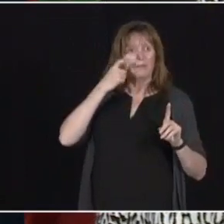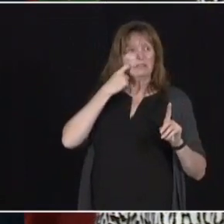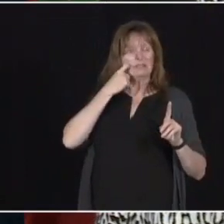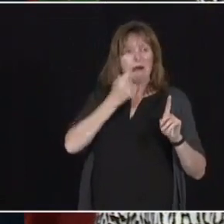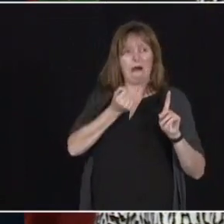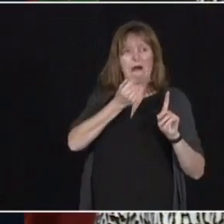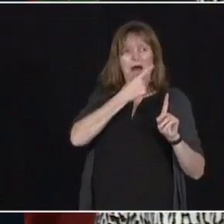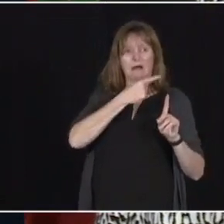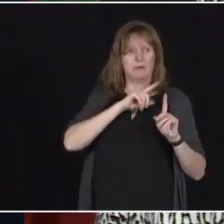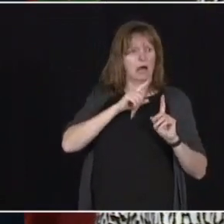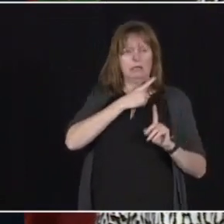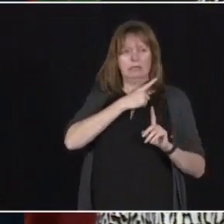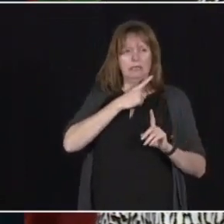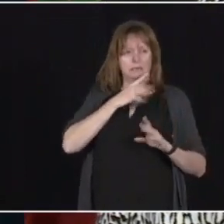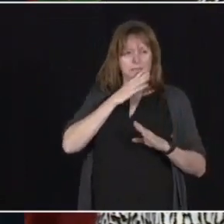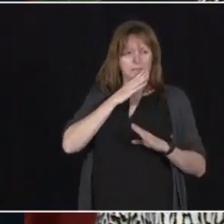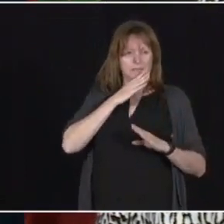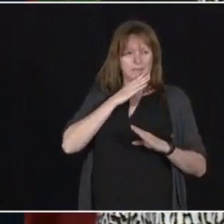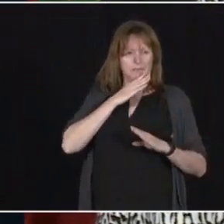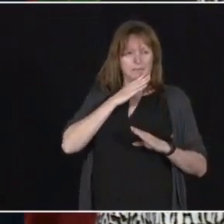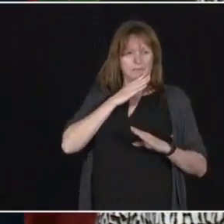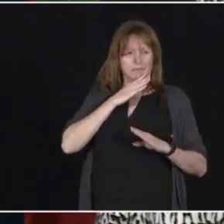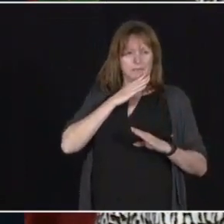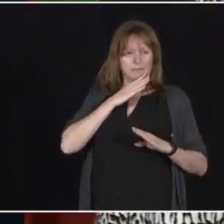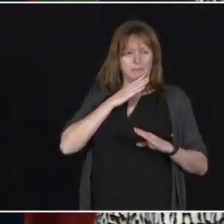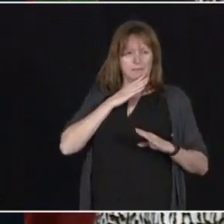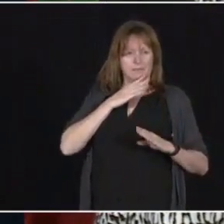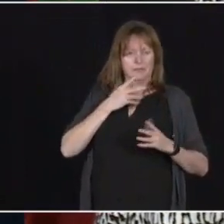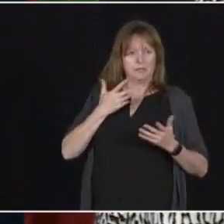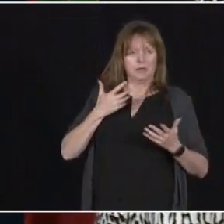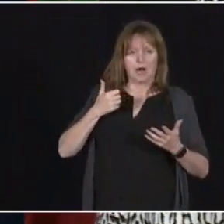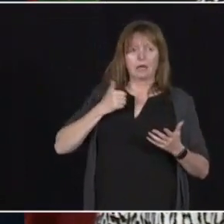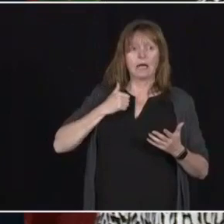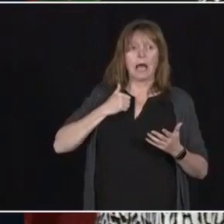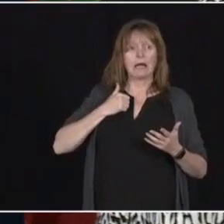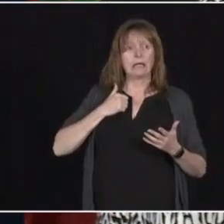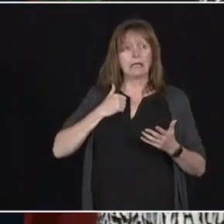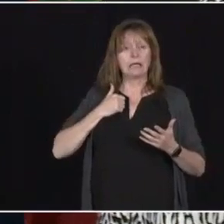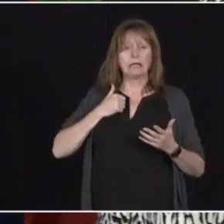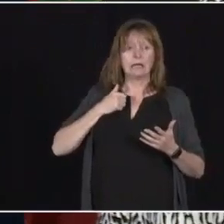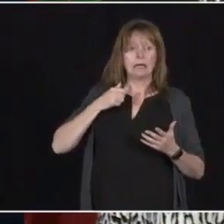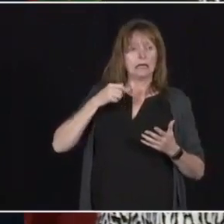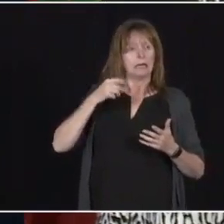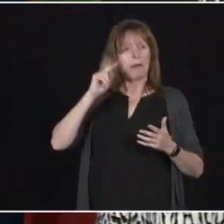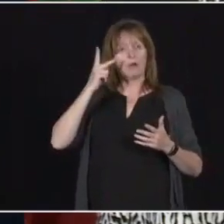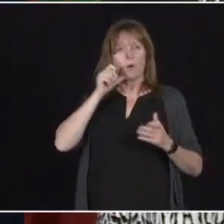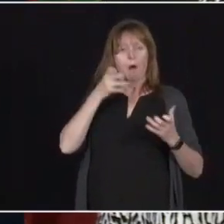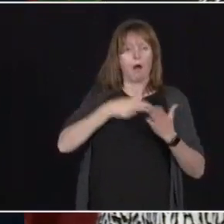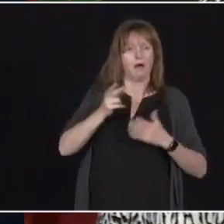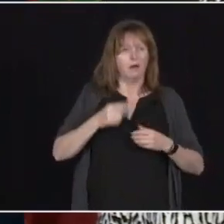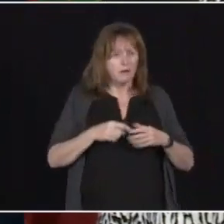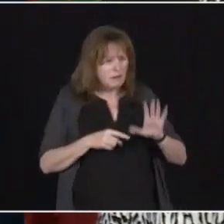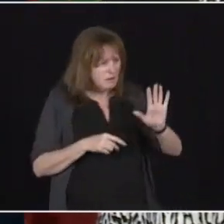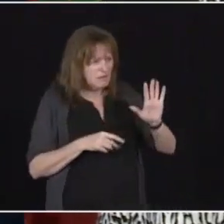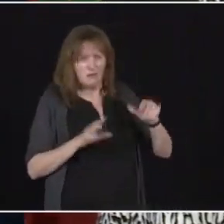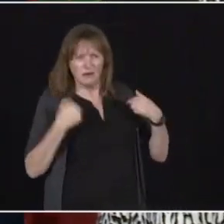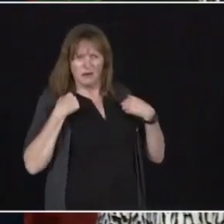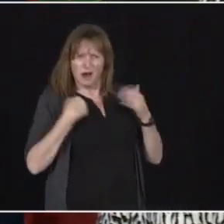It is something that no Canadian politician wants to be honest about? Is not honest, I just don't have time. I'm being 100% honest.